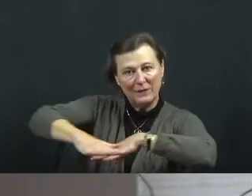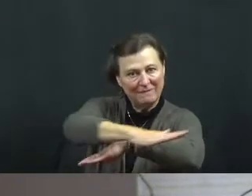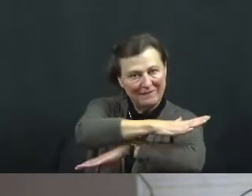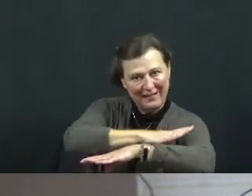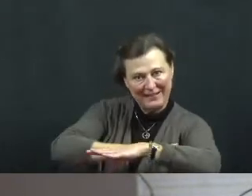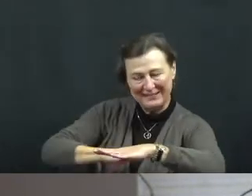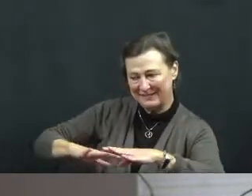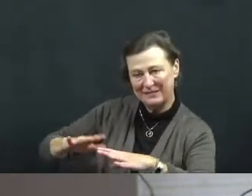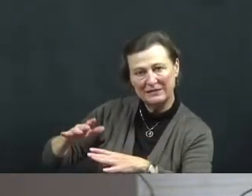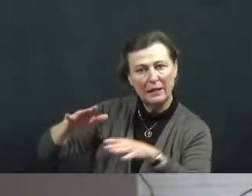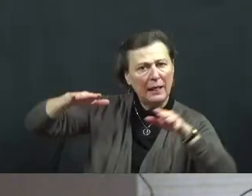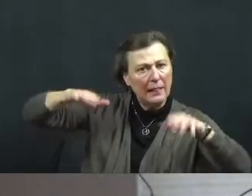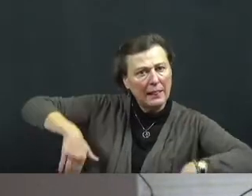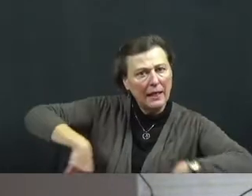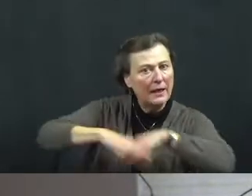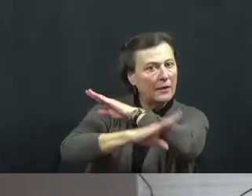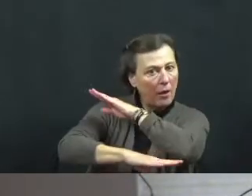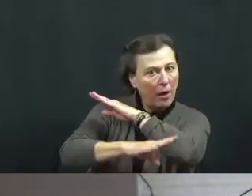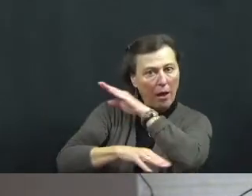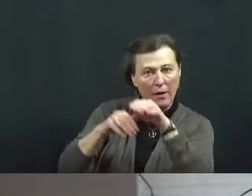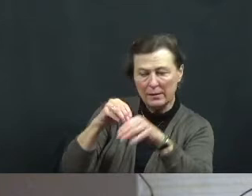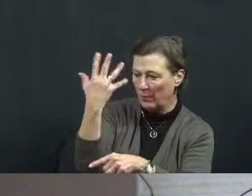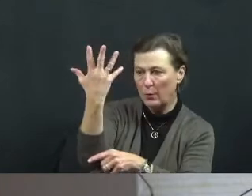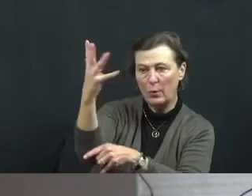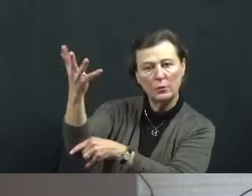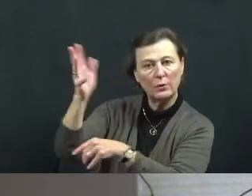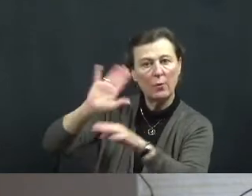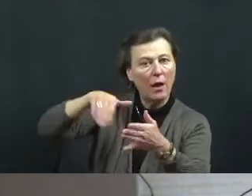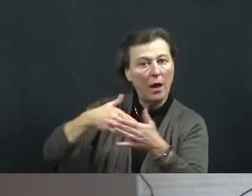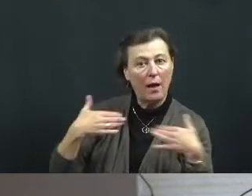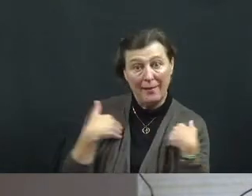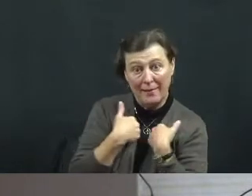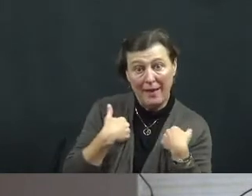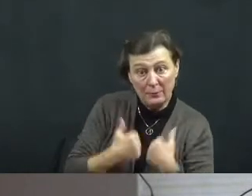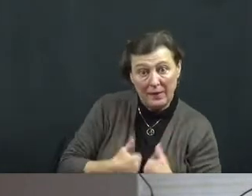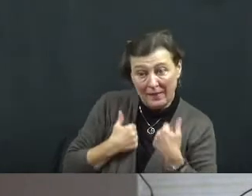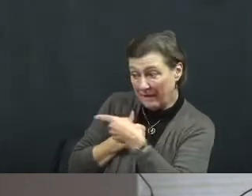It was late autumn in the wood and all of the creatures who lived there were excitedly